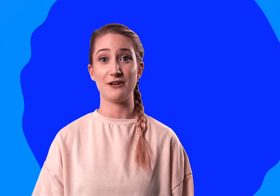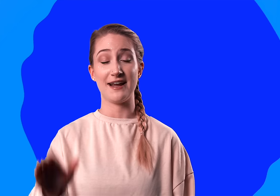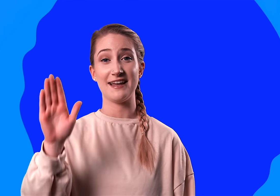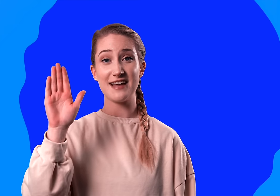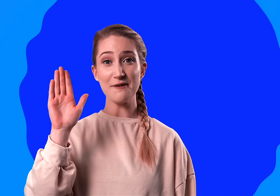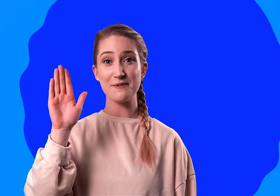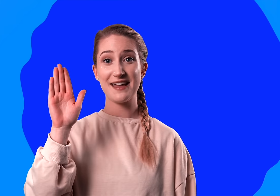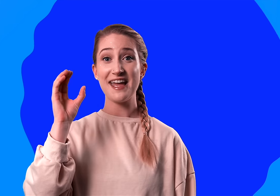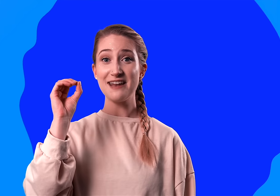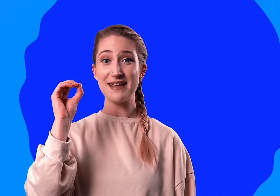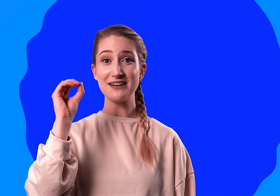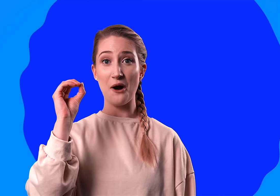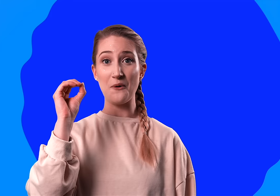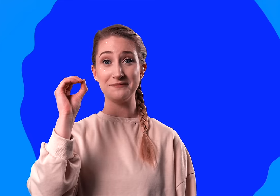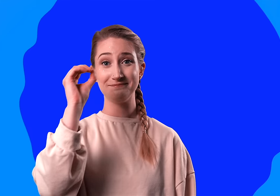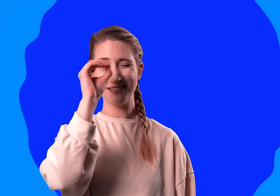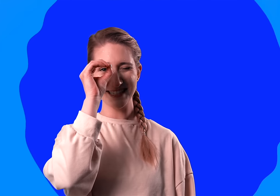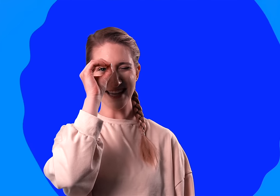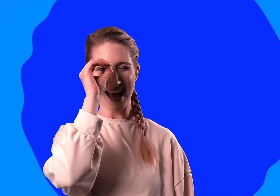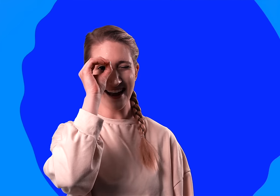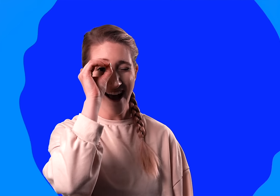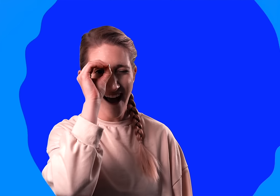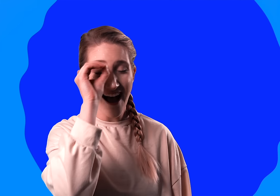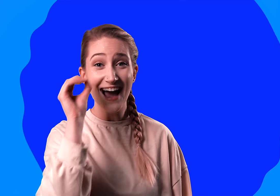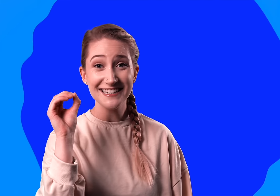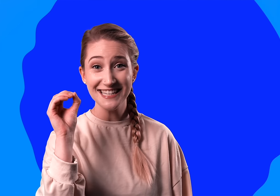Put your hand up and make an O, just like that. I see you.